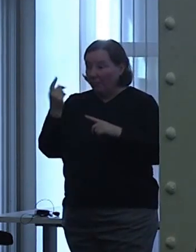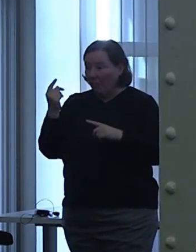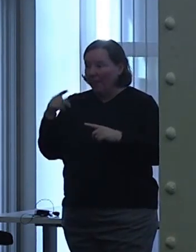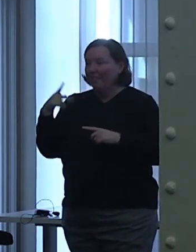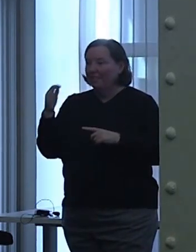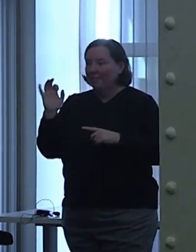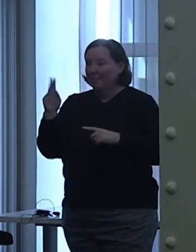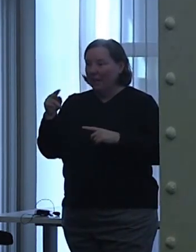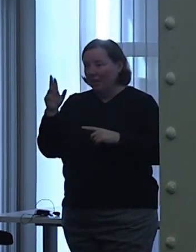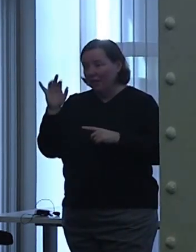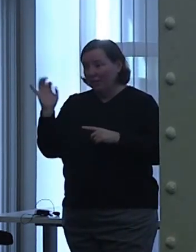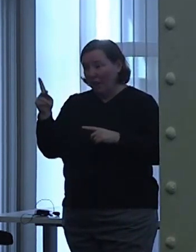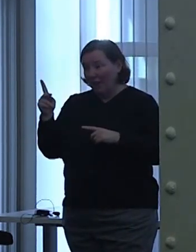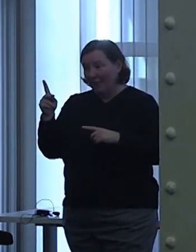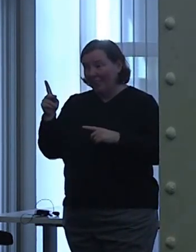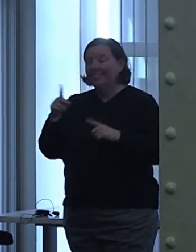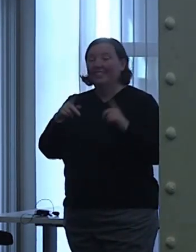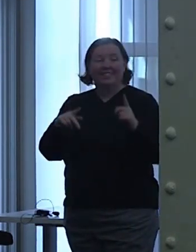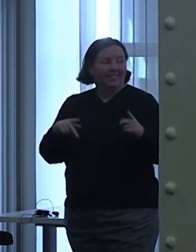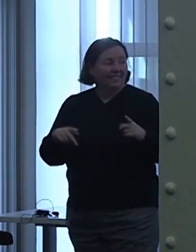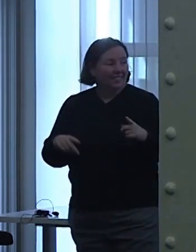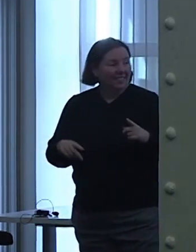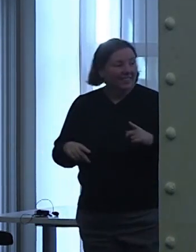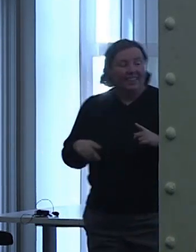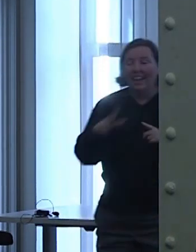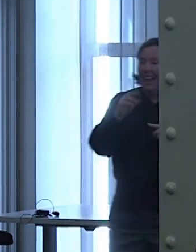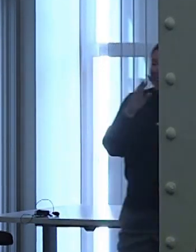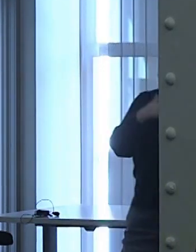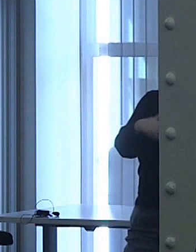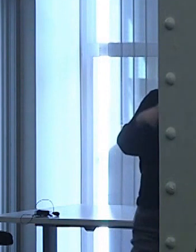which increased her former social inclination.